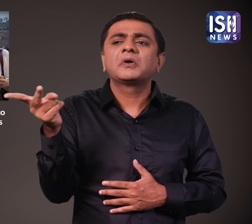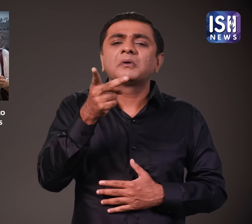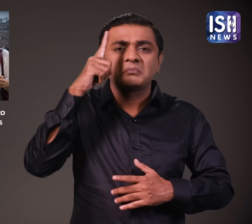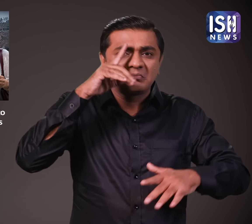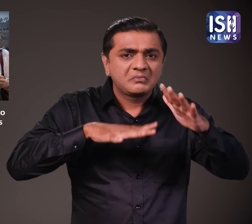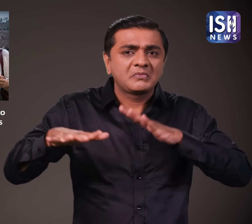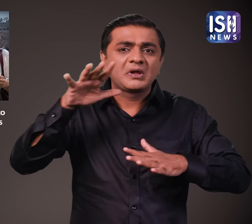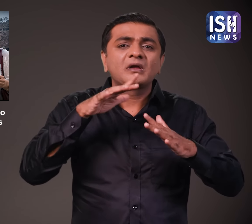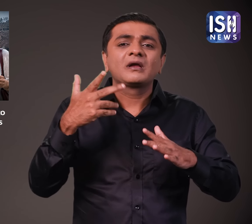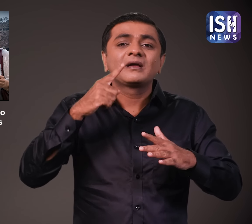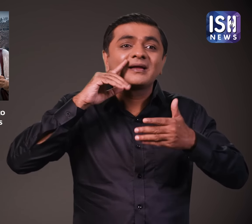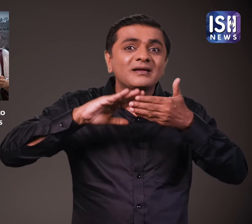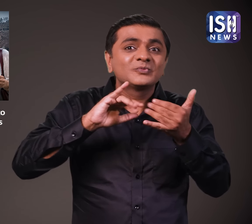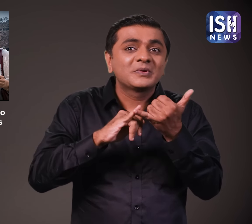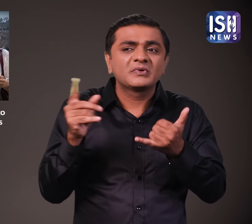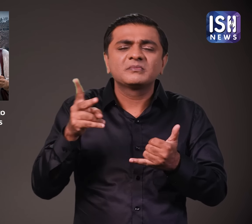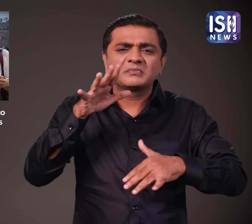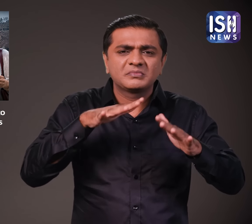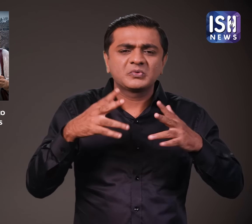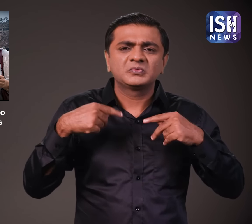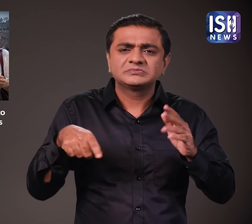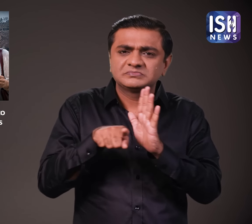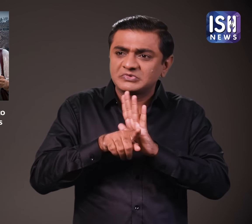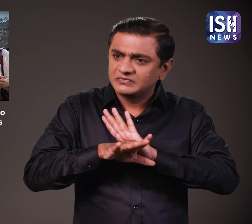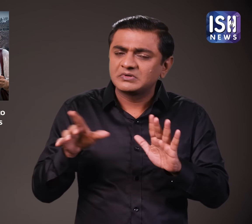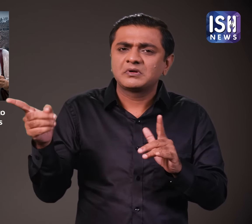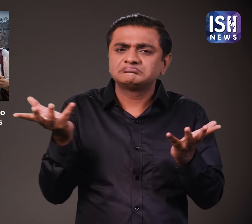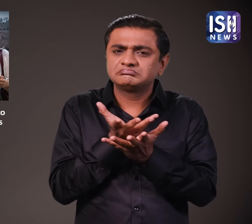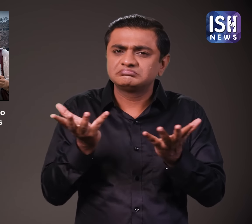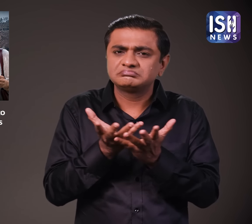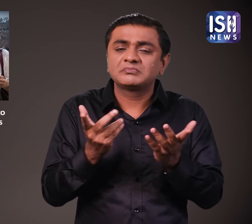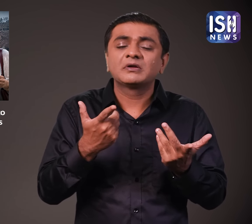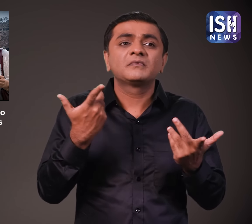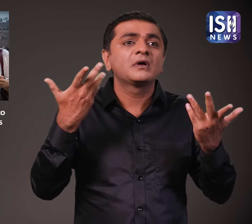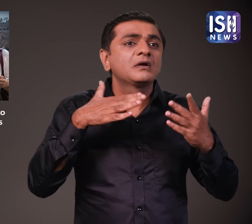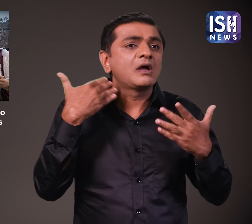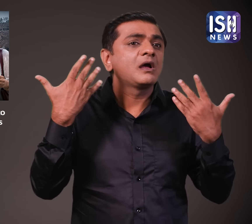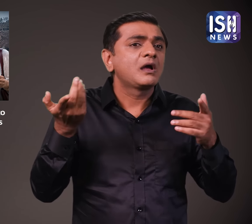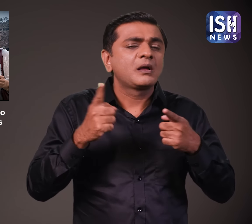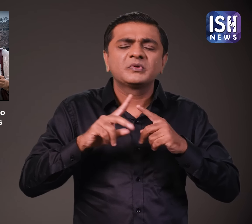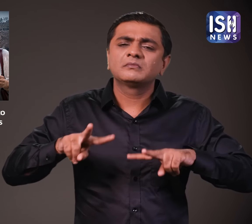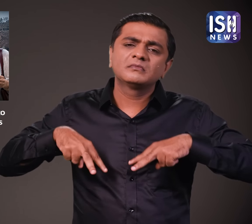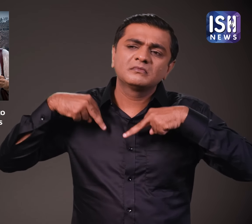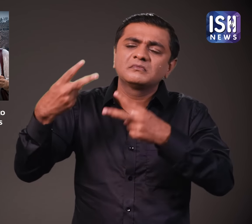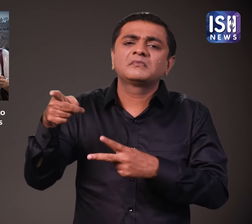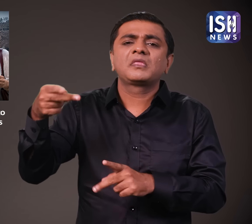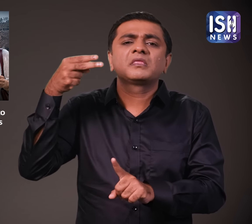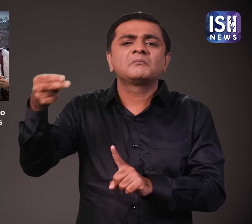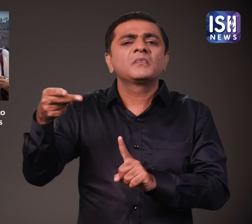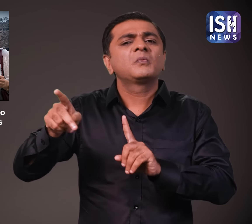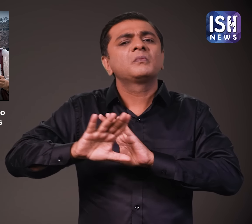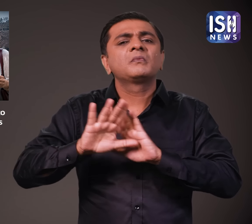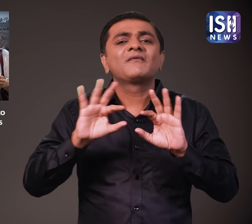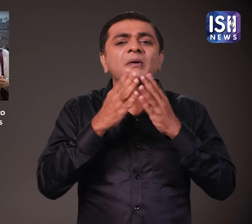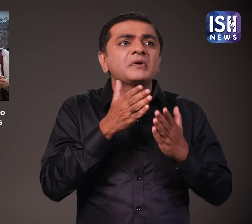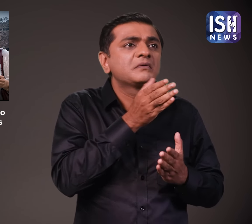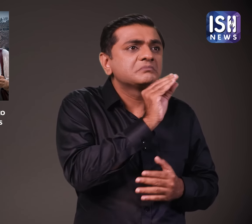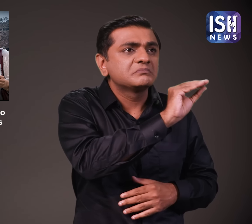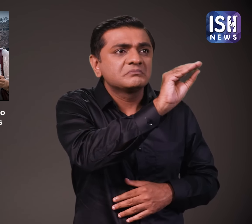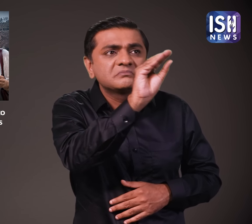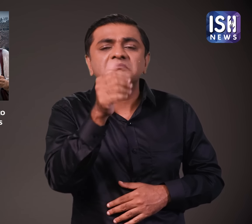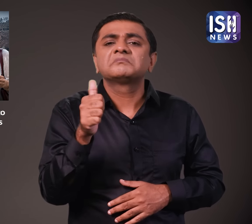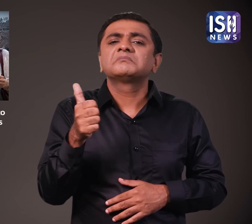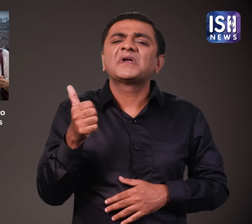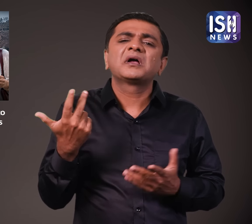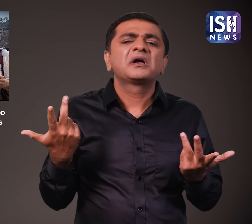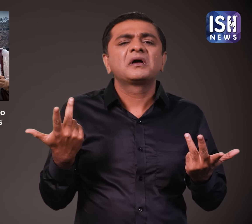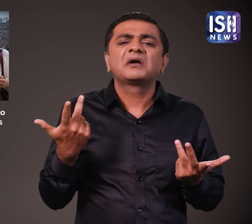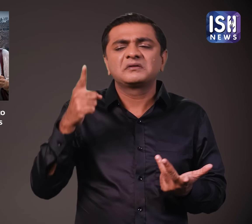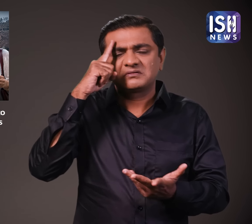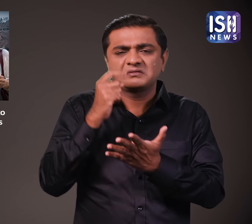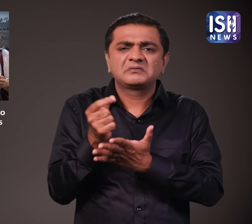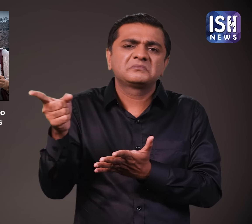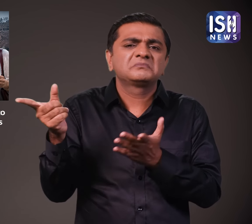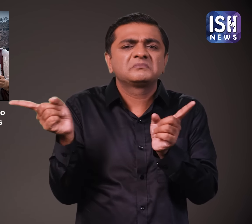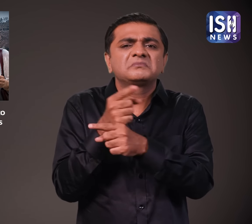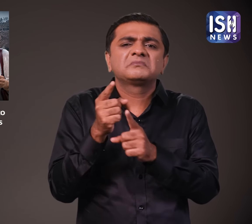They said that Shubham may have named Shreya as his dependent and not his family, which is why the compensation was paid to her.